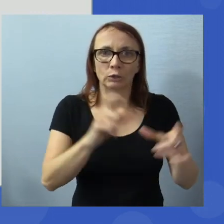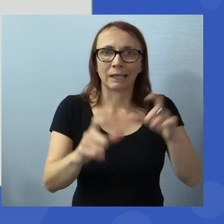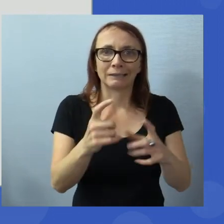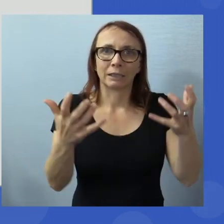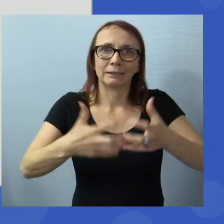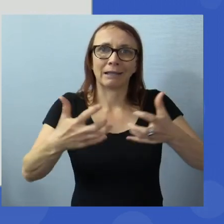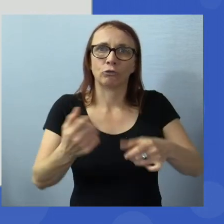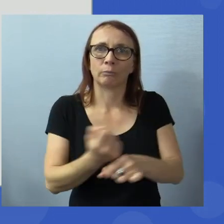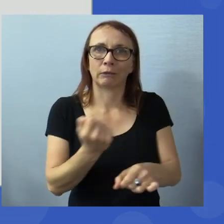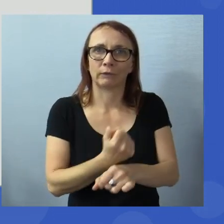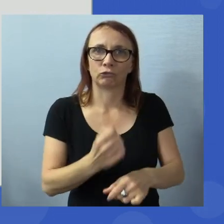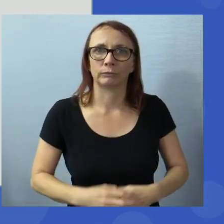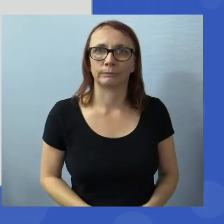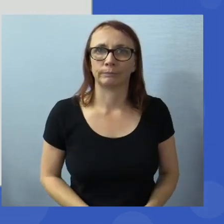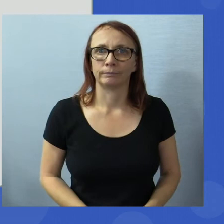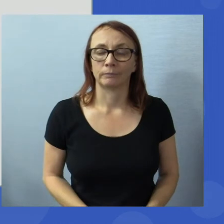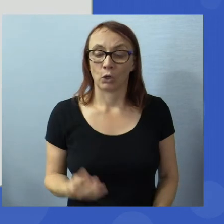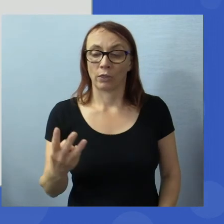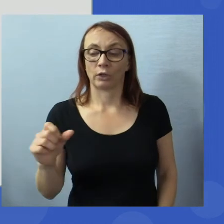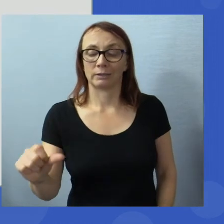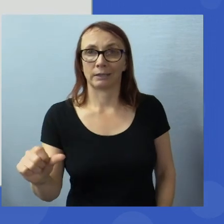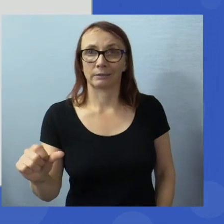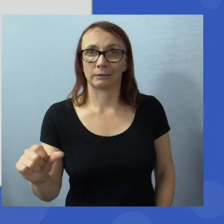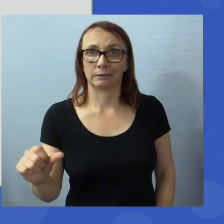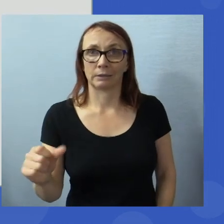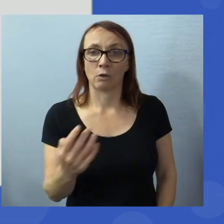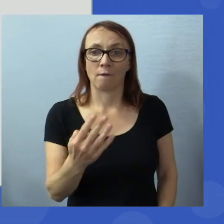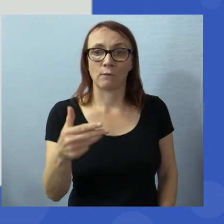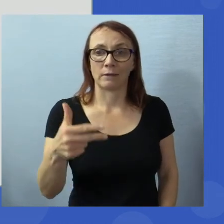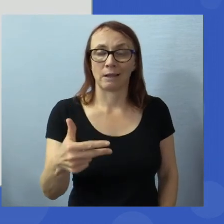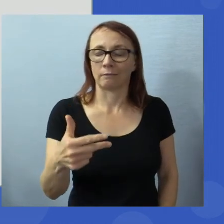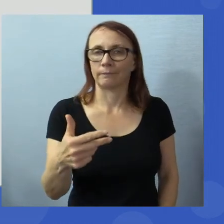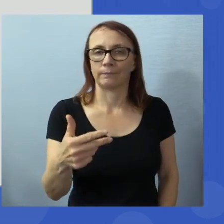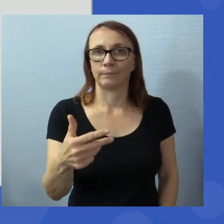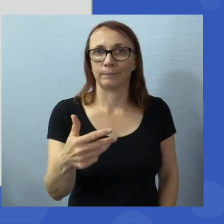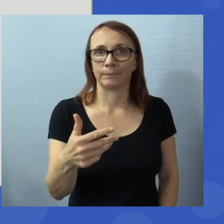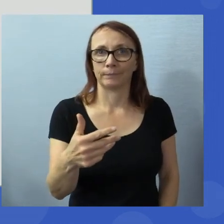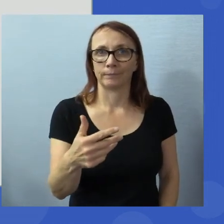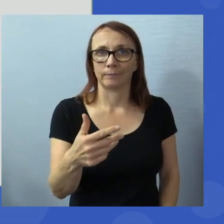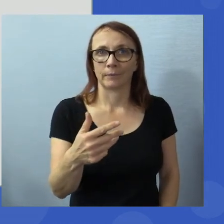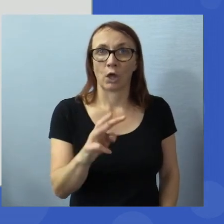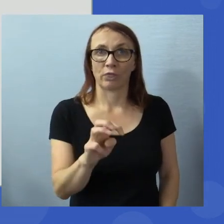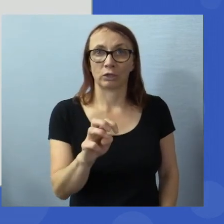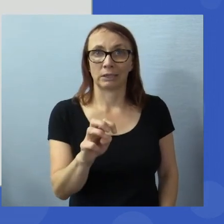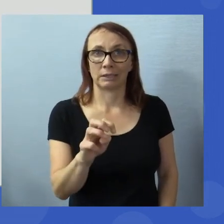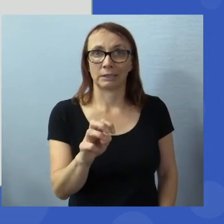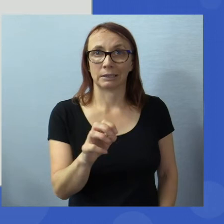manufacturing 36 percent strongly agree 49 percent agree 13 percent neither 2